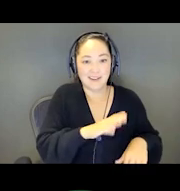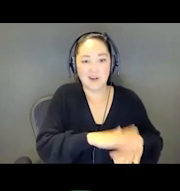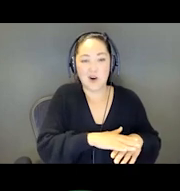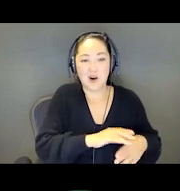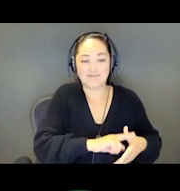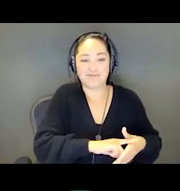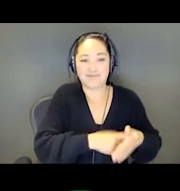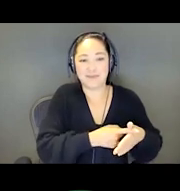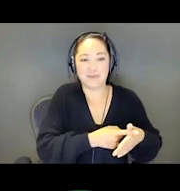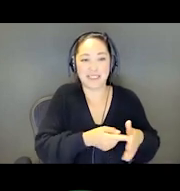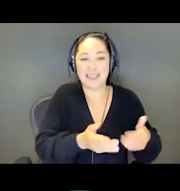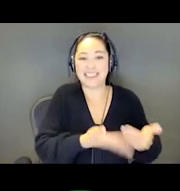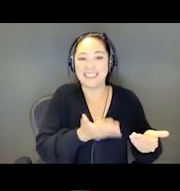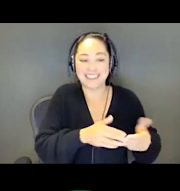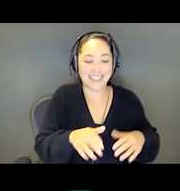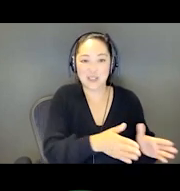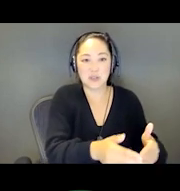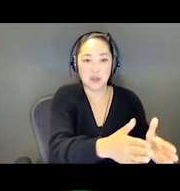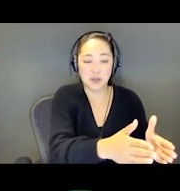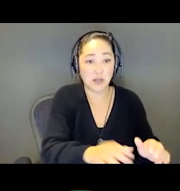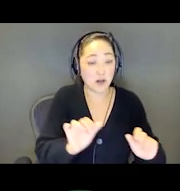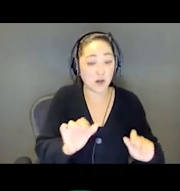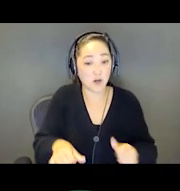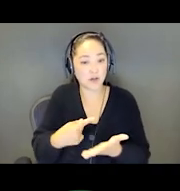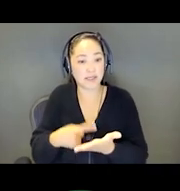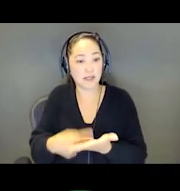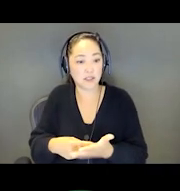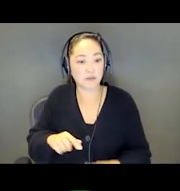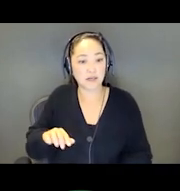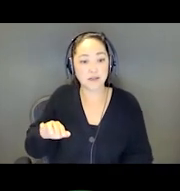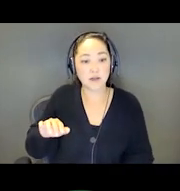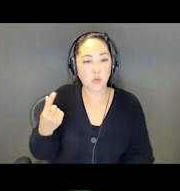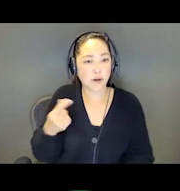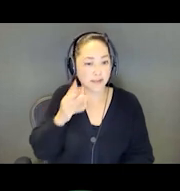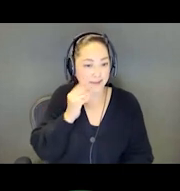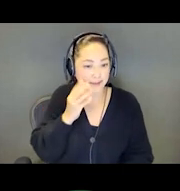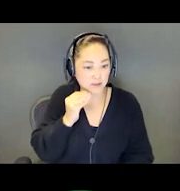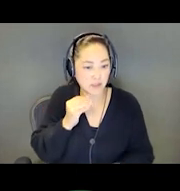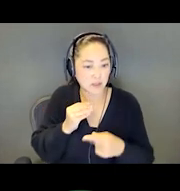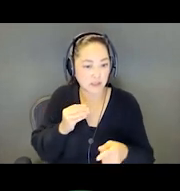If I, we can talk about the, experience at QMT was a very advanced, advanced trail and